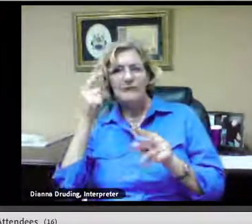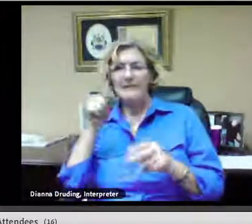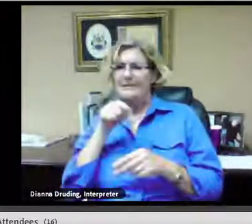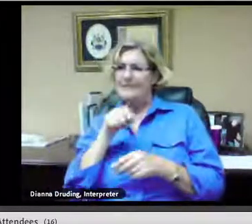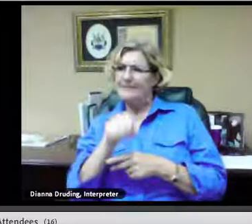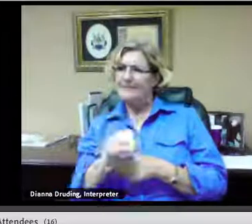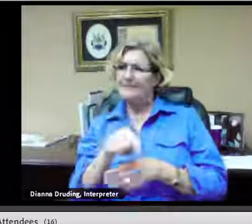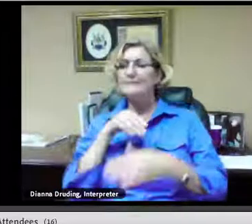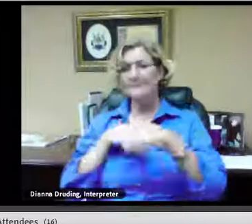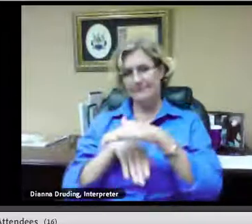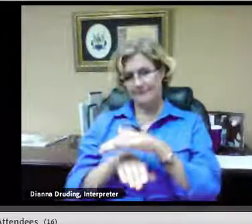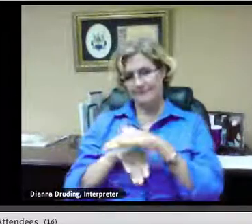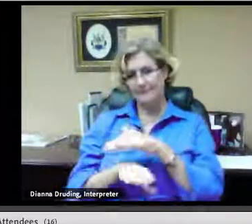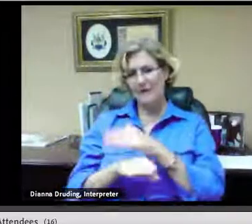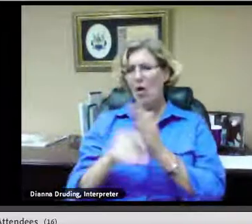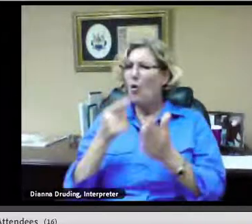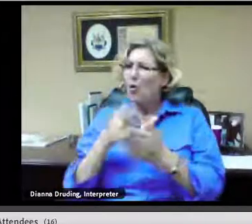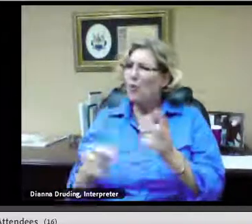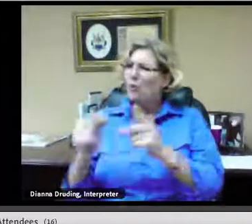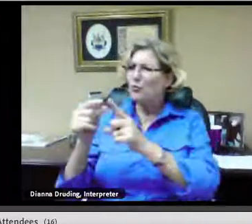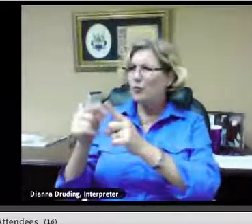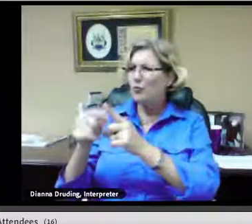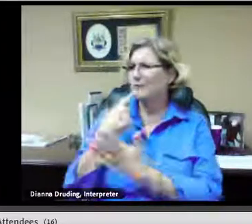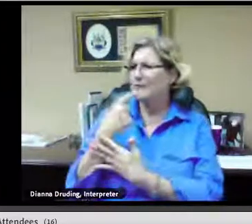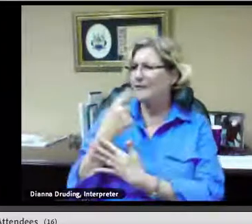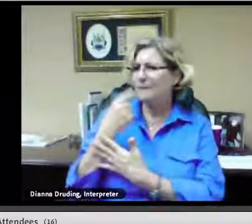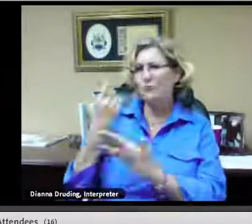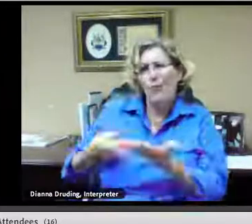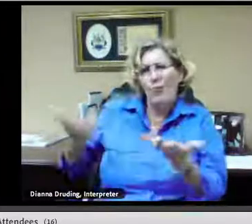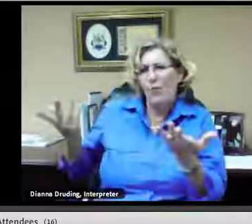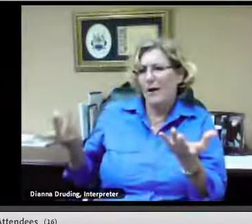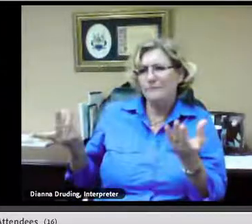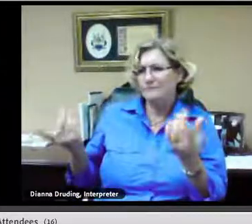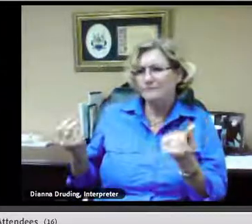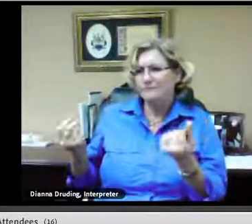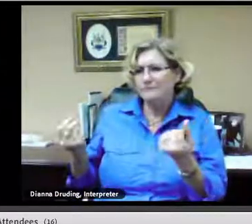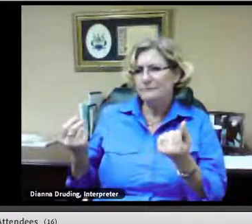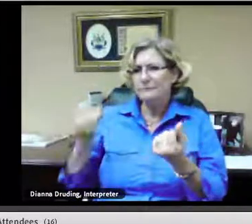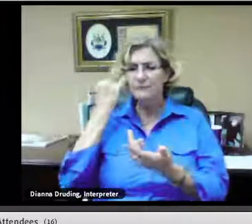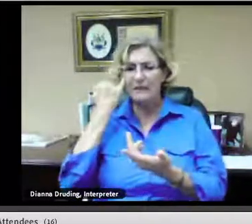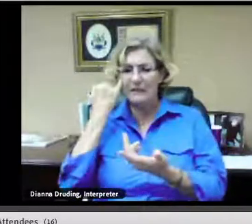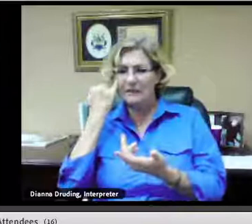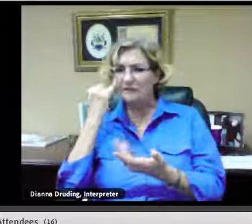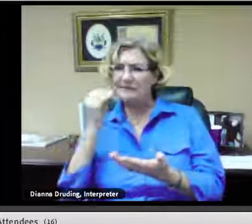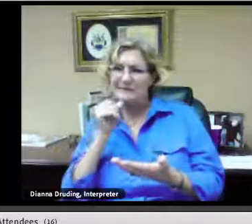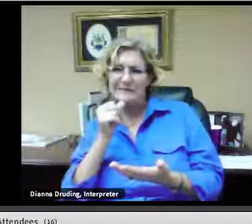You know, and I think even if no patrons ever see your employee handbook